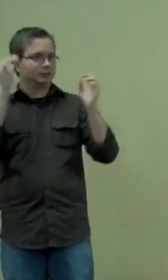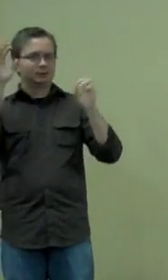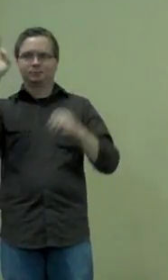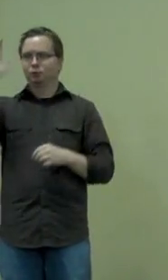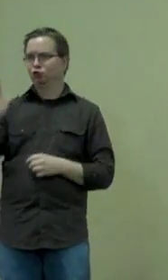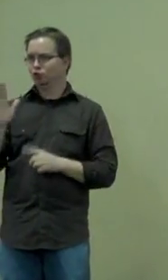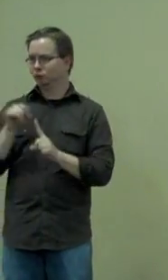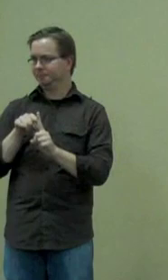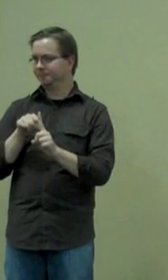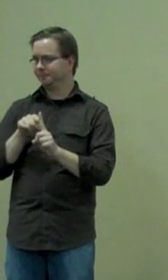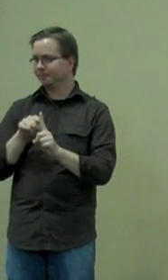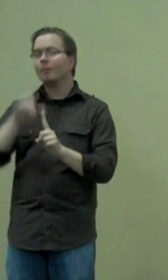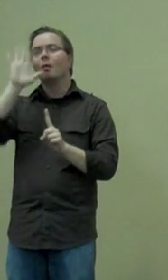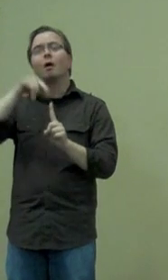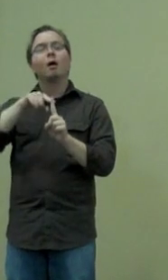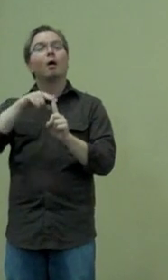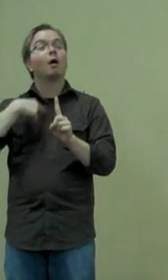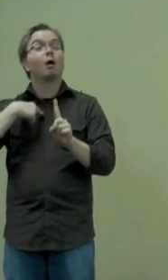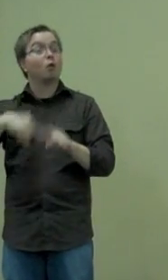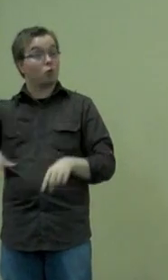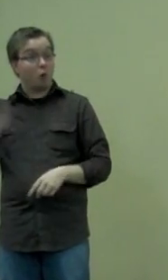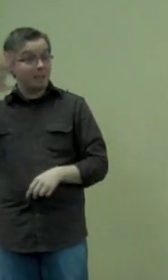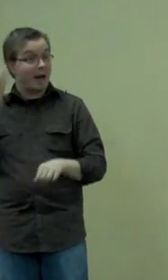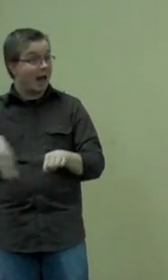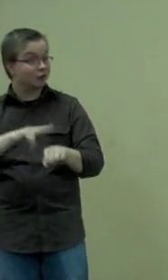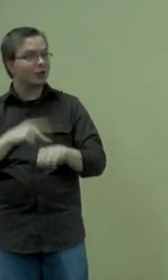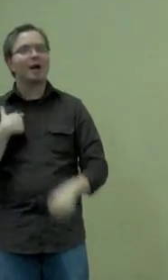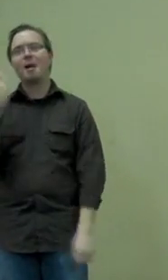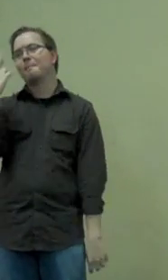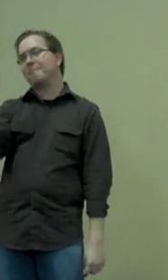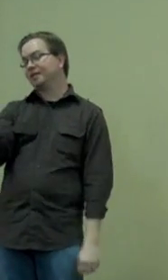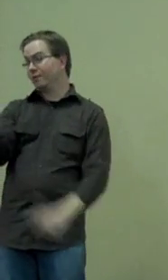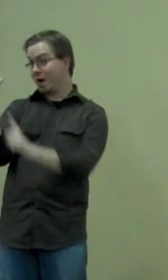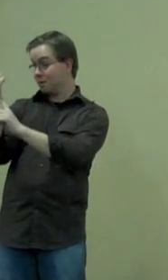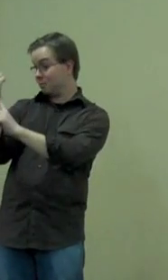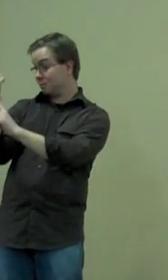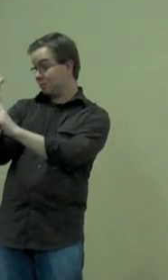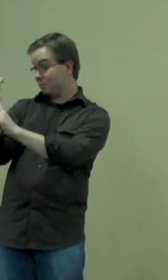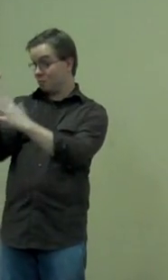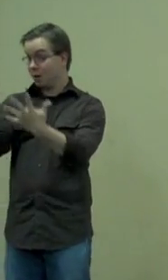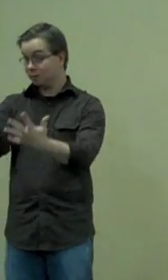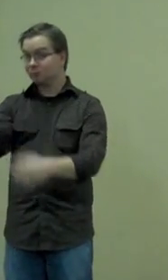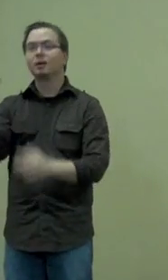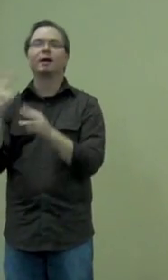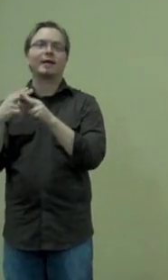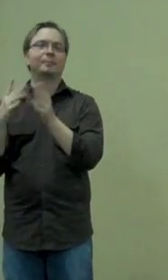and so growing up naturally I had a best friend, and my best friend was named Jesus Christ.